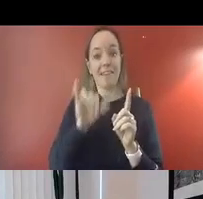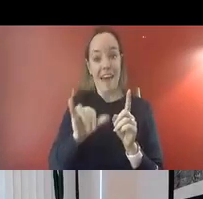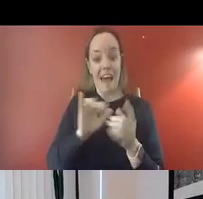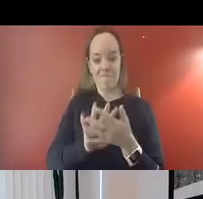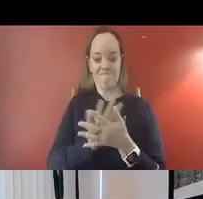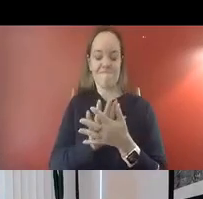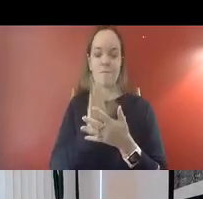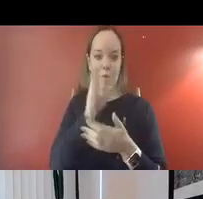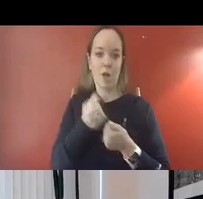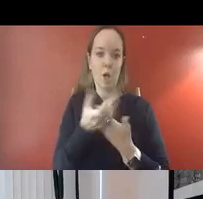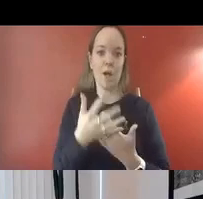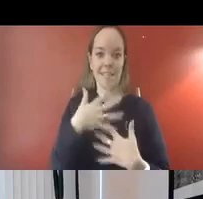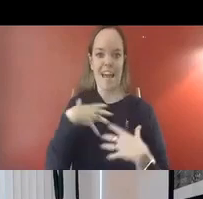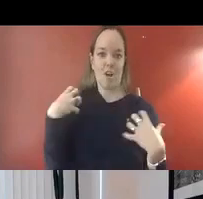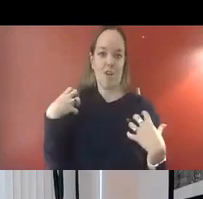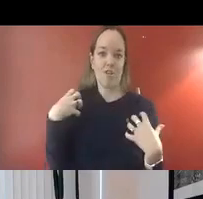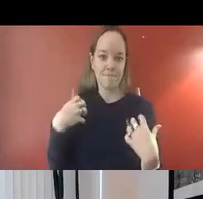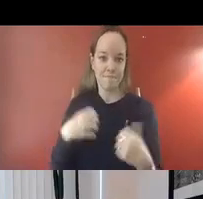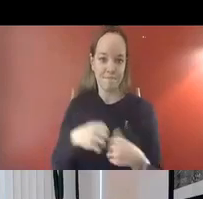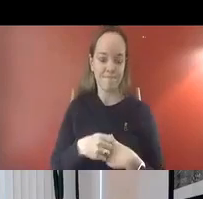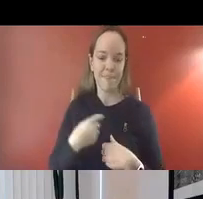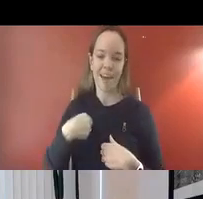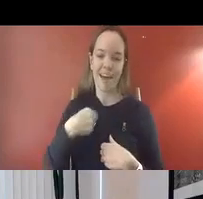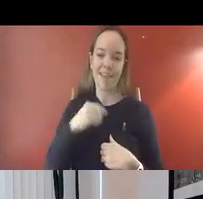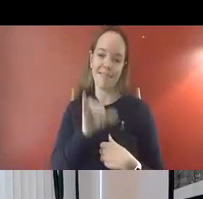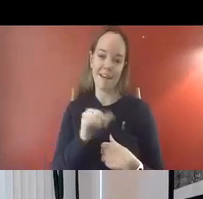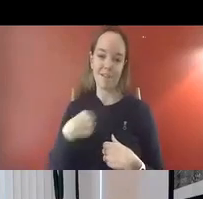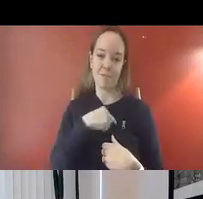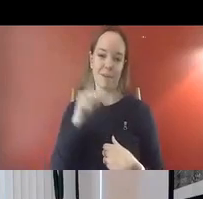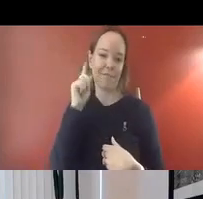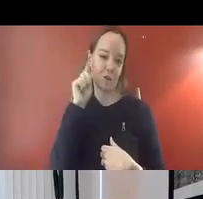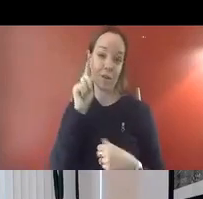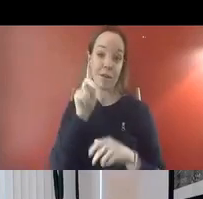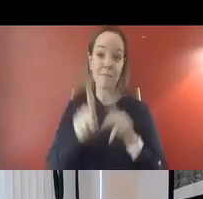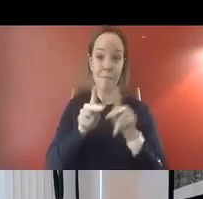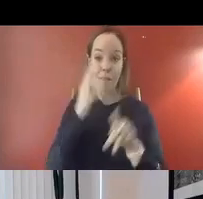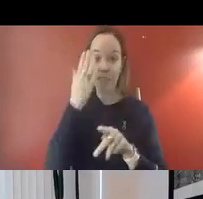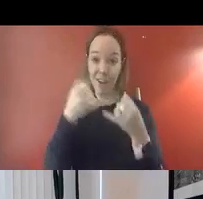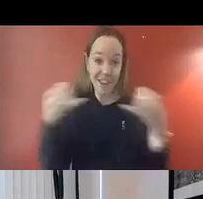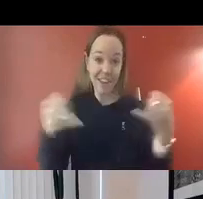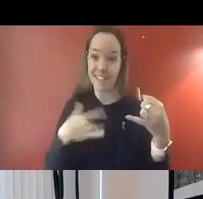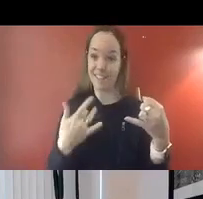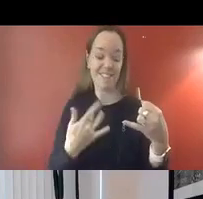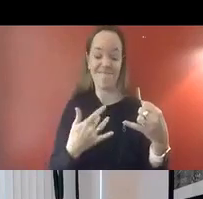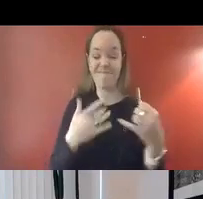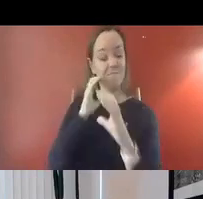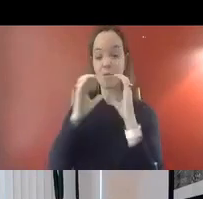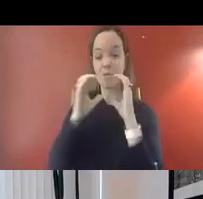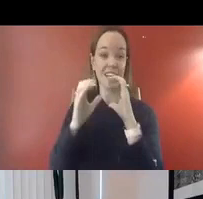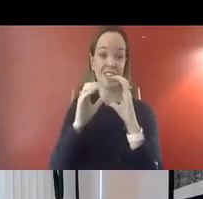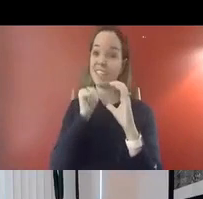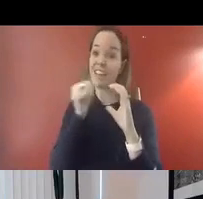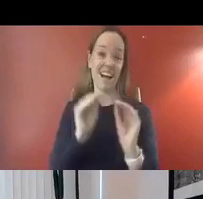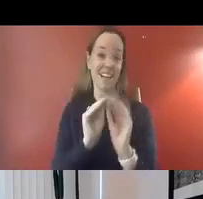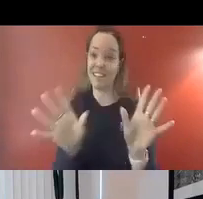what we're hearing lot of anger and resentment and this is I'm for people on the frontlines that what we're hearing they feel as though communication hasn't I'm for people on the frontlines that been consistent or clear. We've also they feel as though communication hasn't